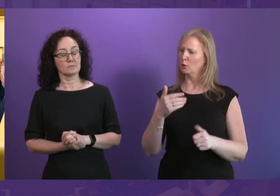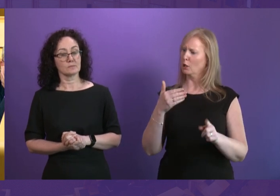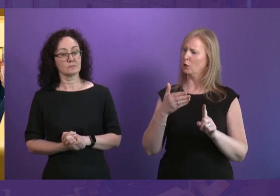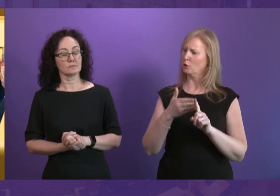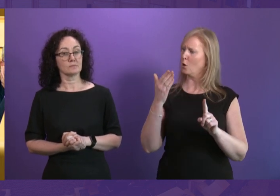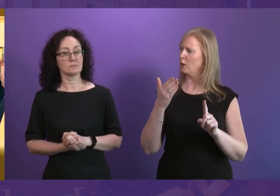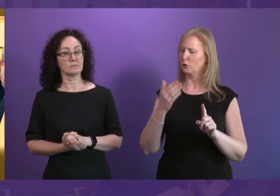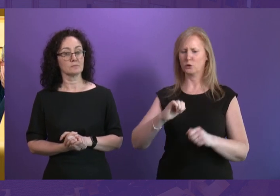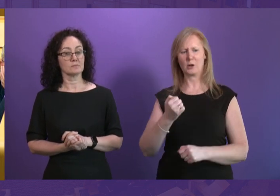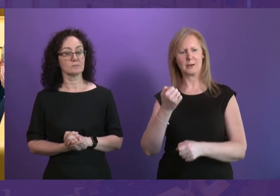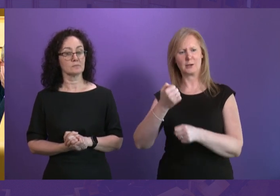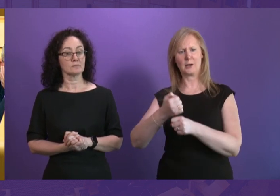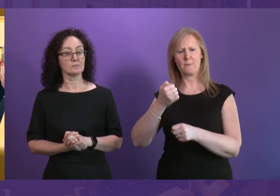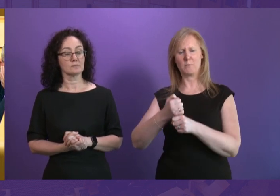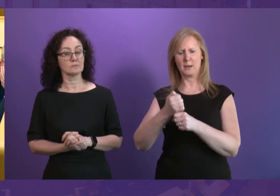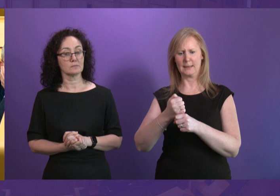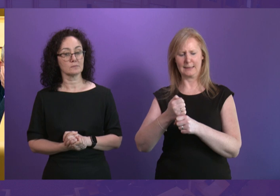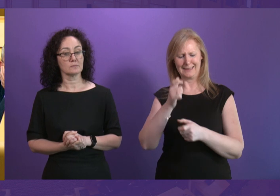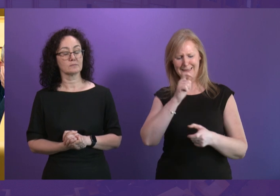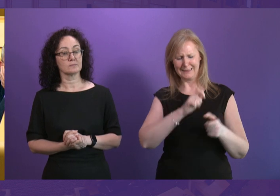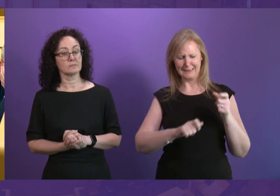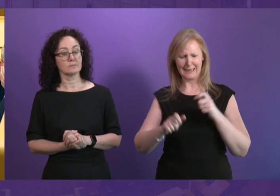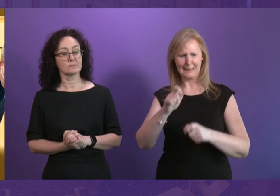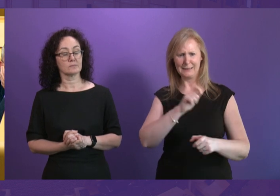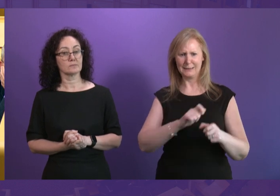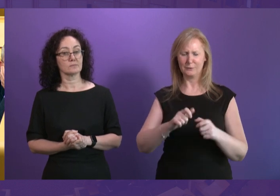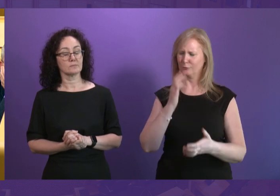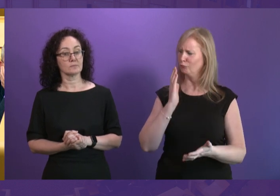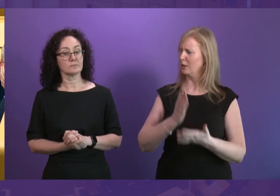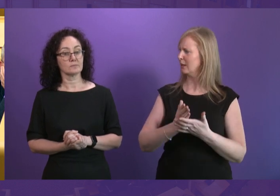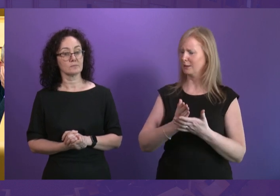the indisputable scientific reality that the overwhelming majority of oil and gas reserves